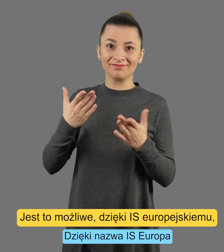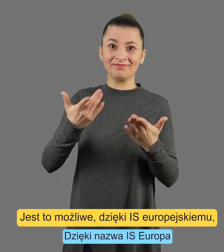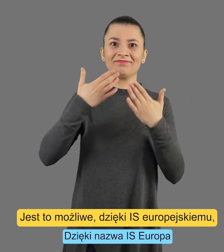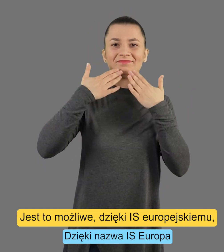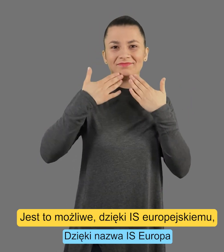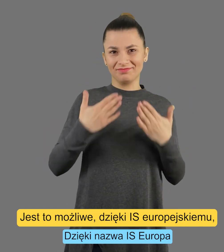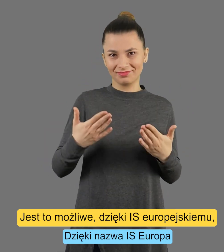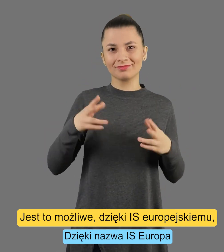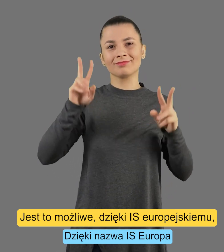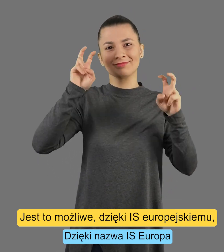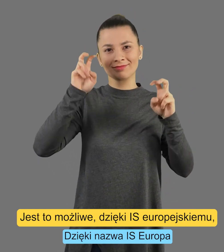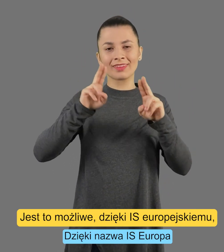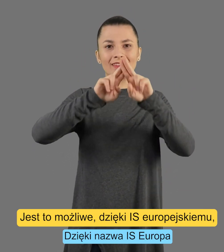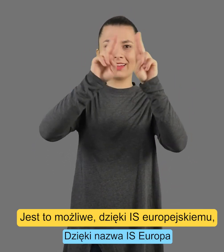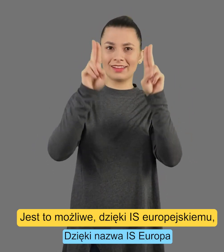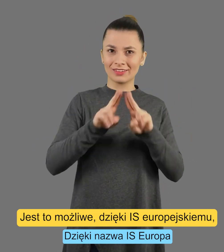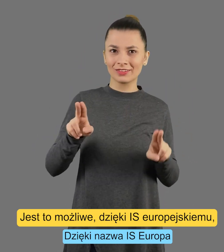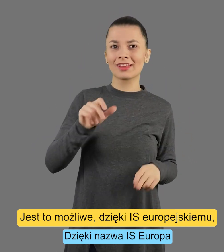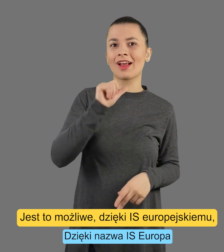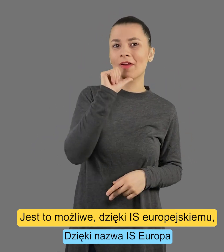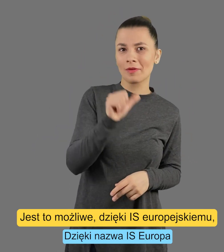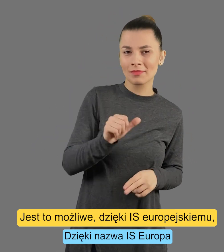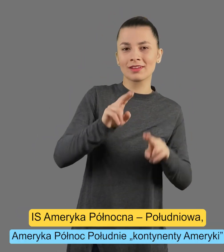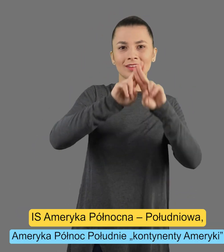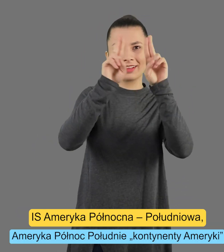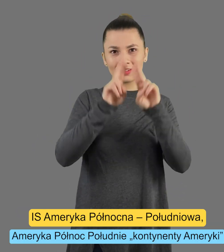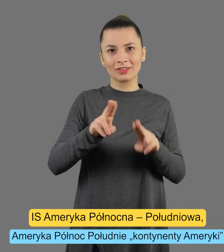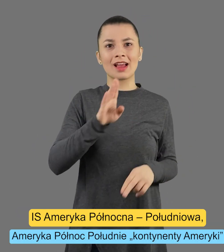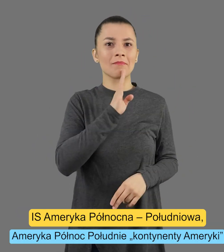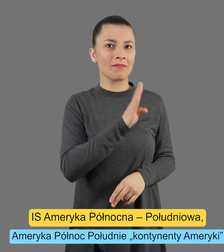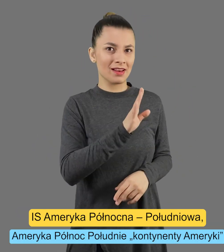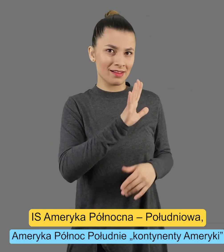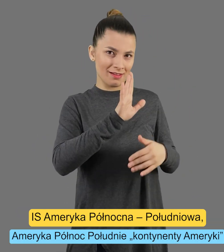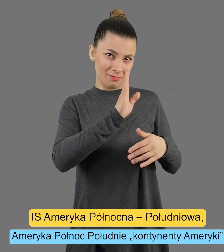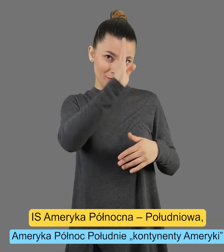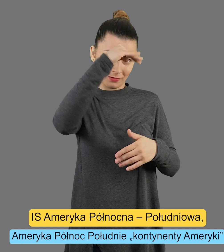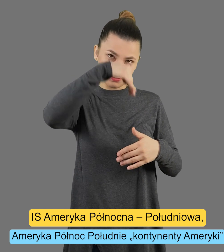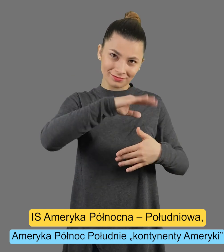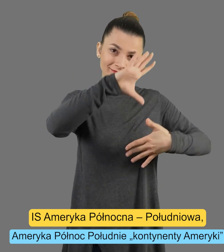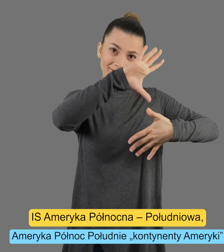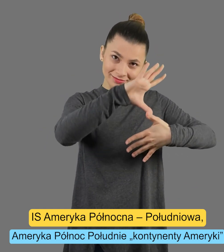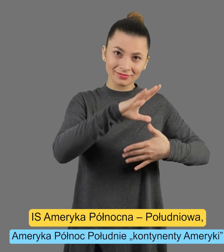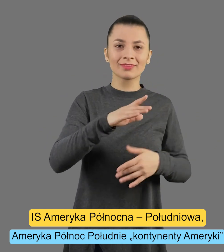This is possible, with IS European, IS North - South America,